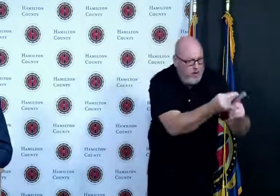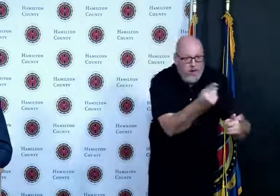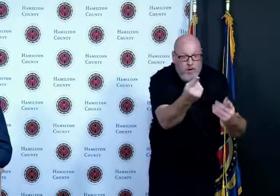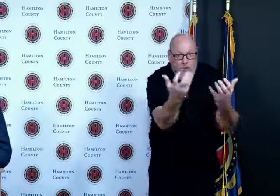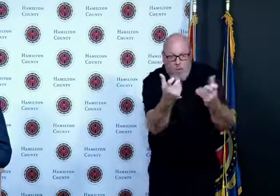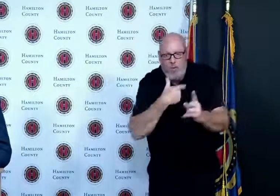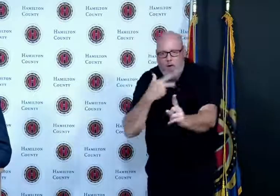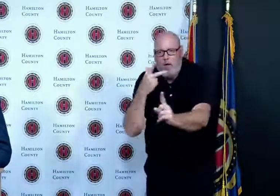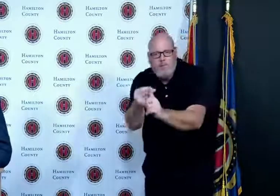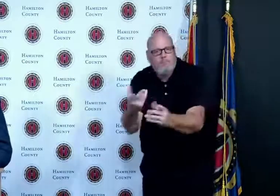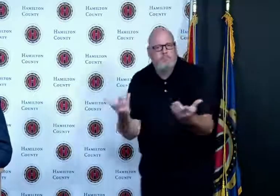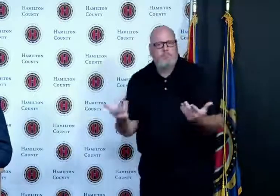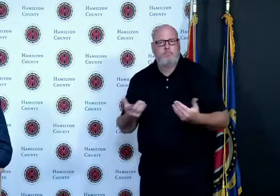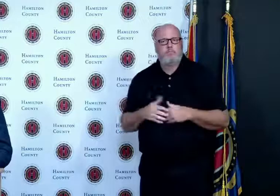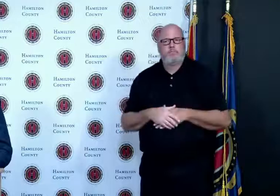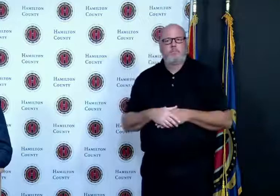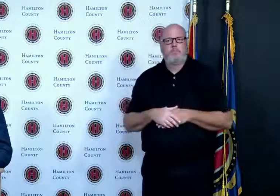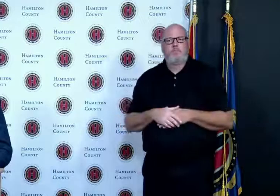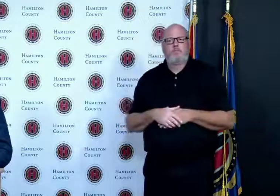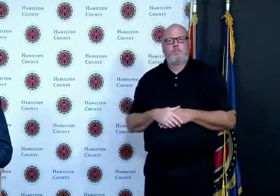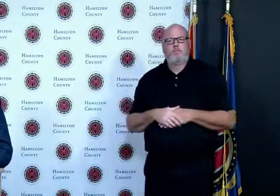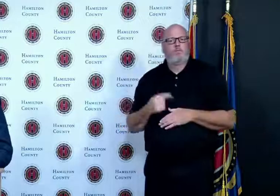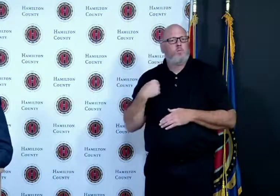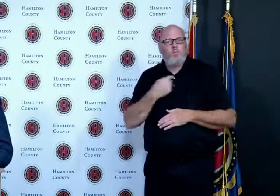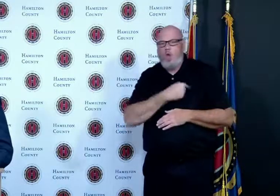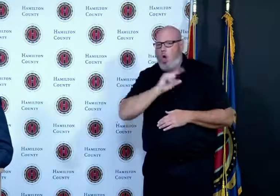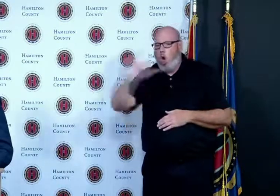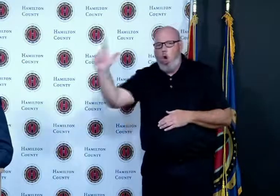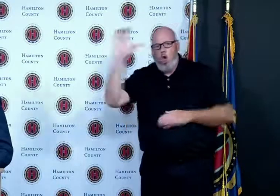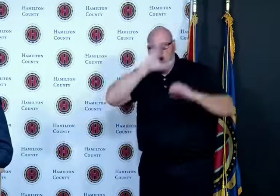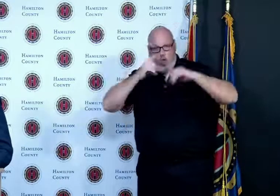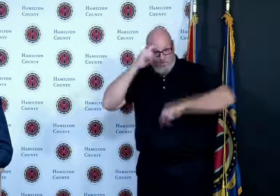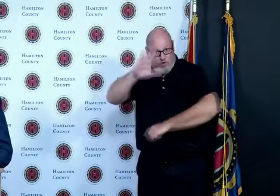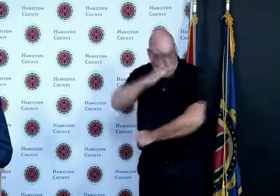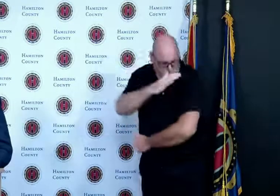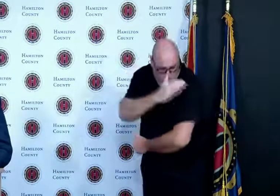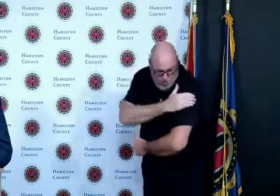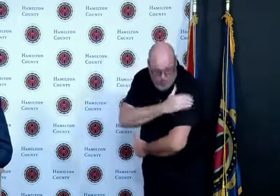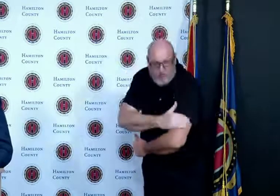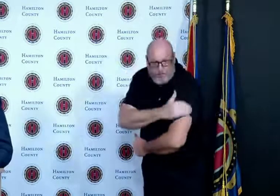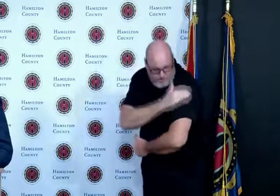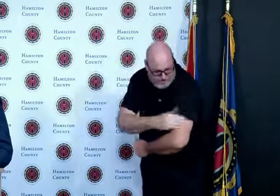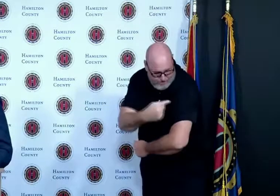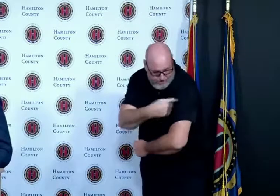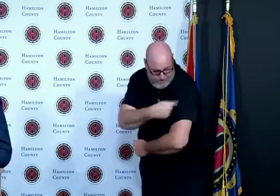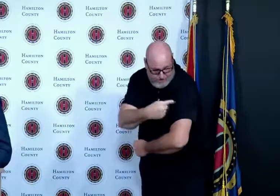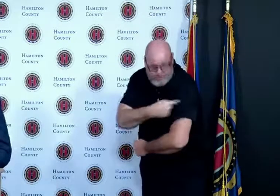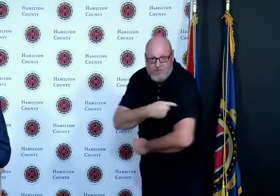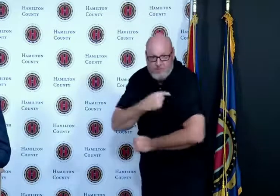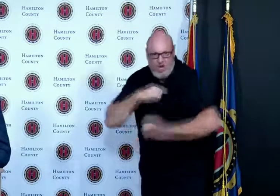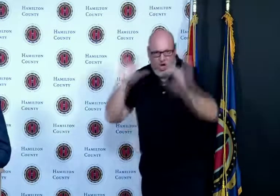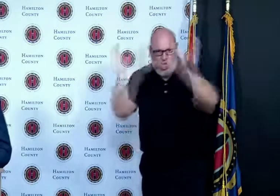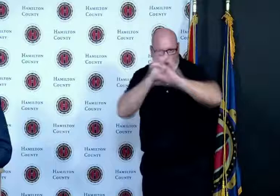doses at the end started the good news is a vial of Pfizer vaccine has six doses in it